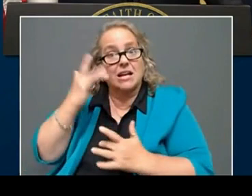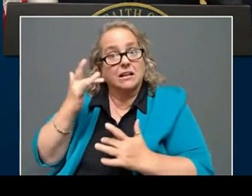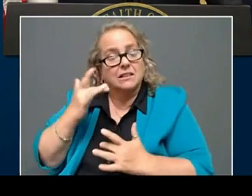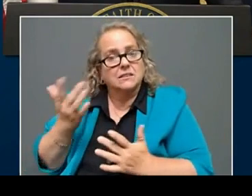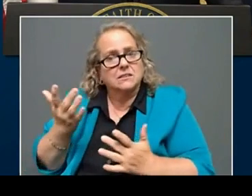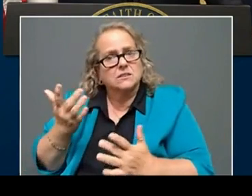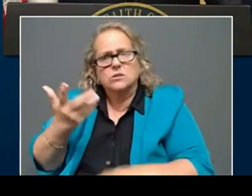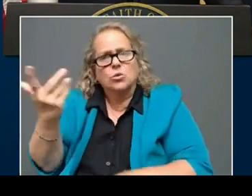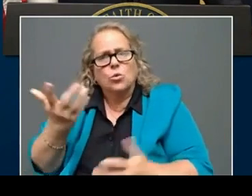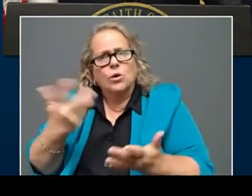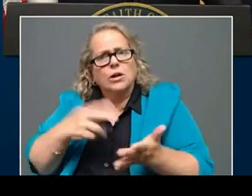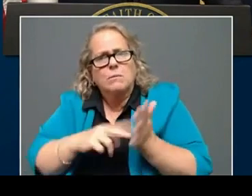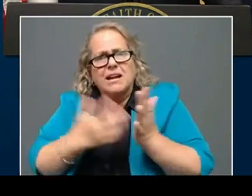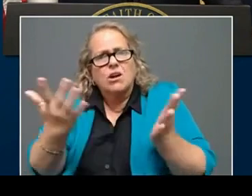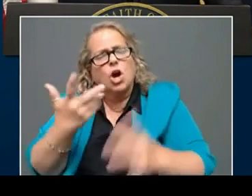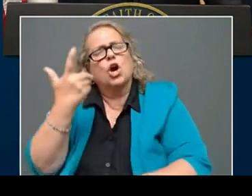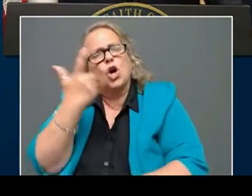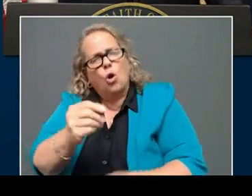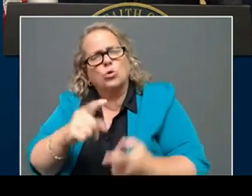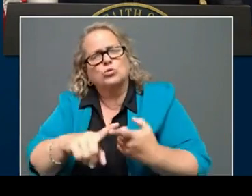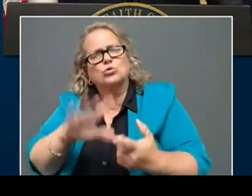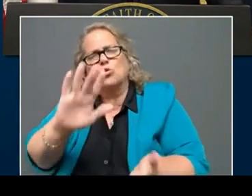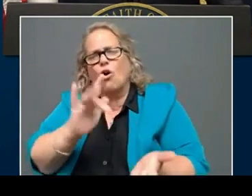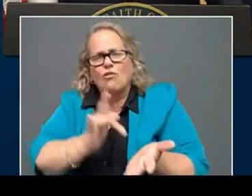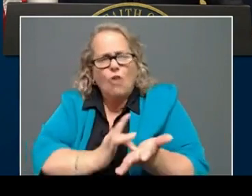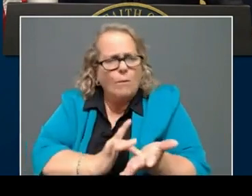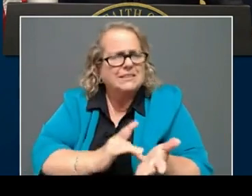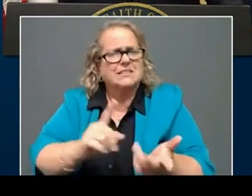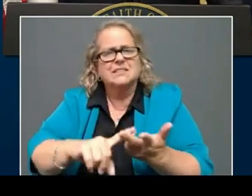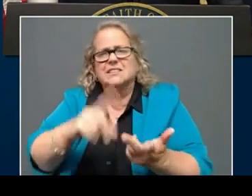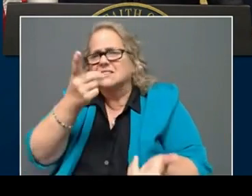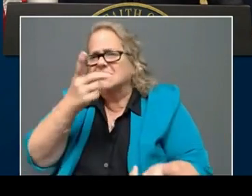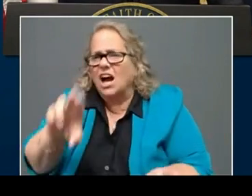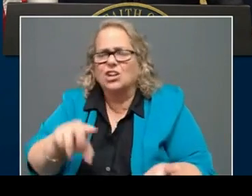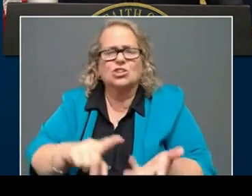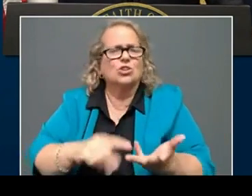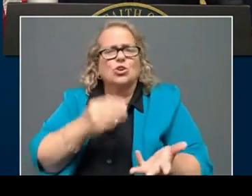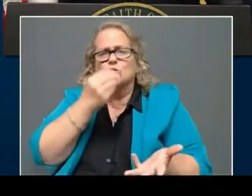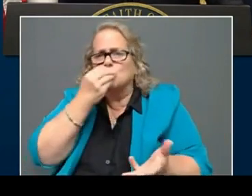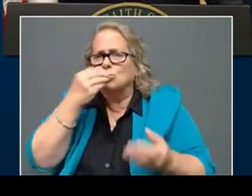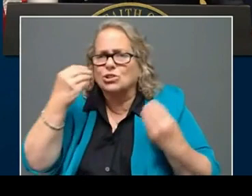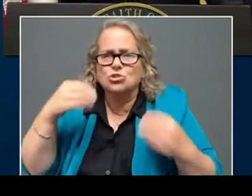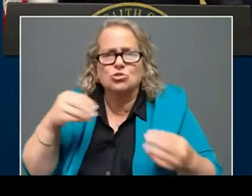local drugstore or your doctor or your grocery store or or your local health